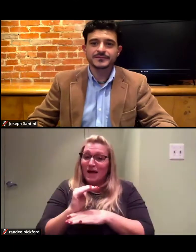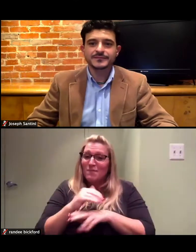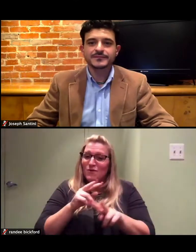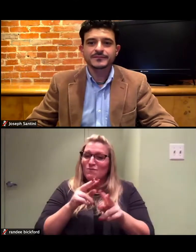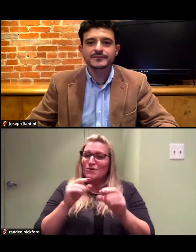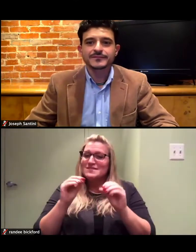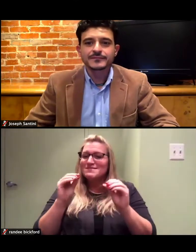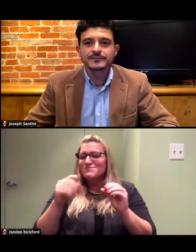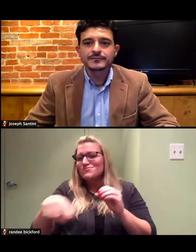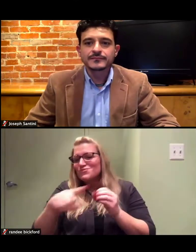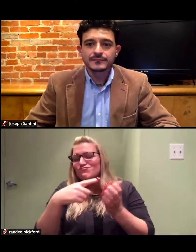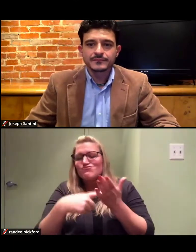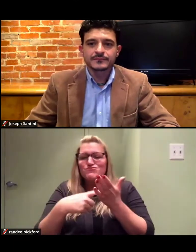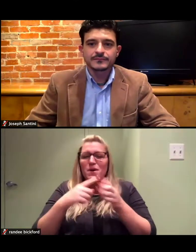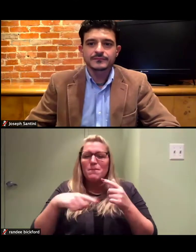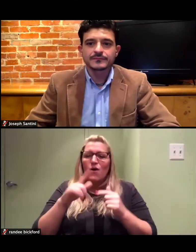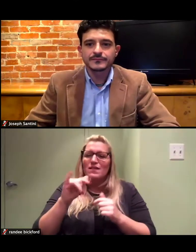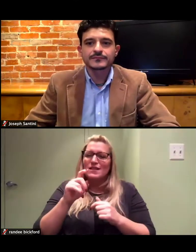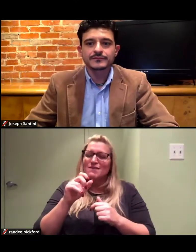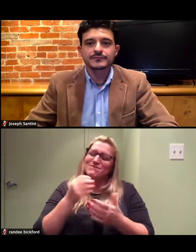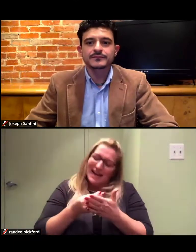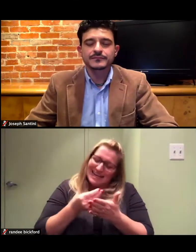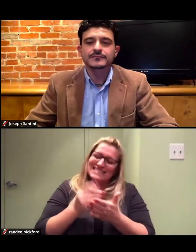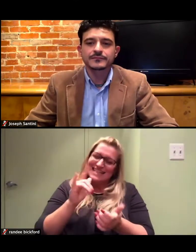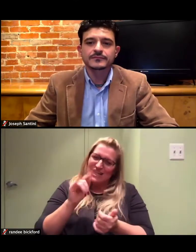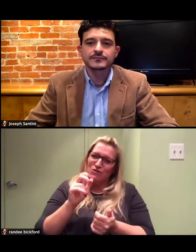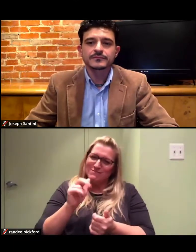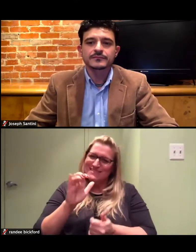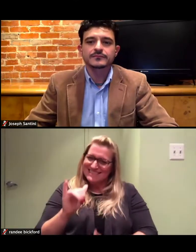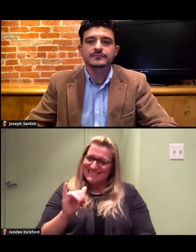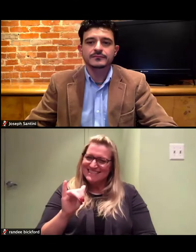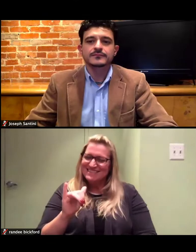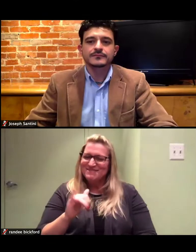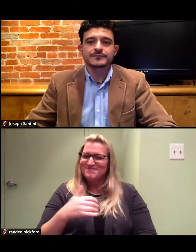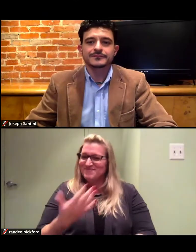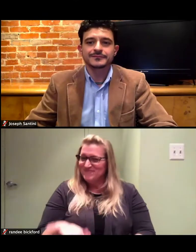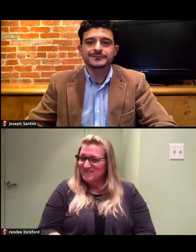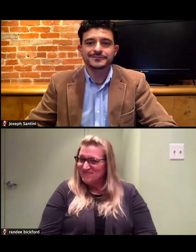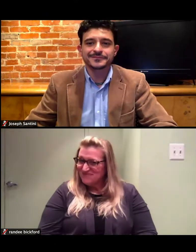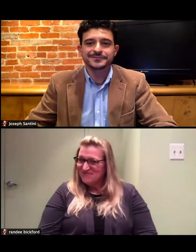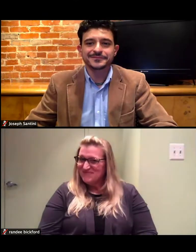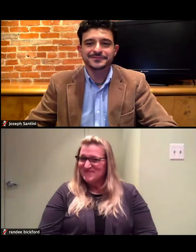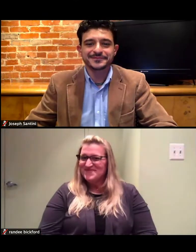So, that's why I'm here to support tonight. To talk a little bit about Teaching Financial Literacy.